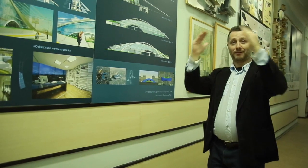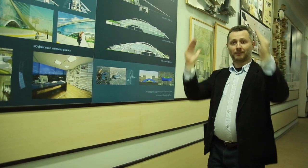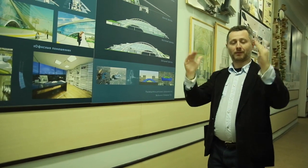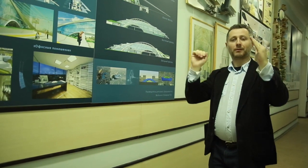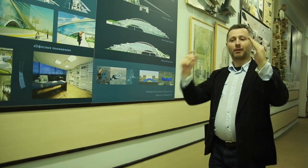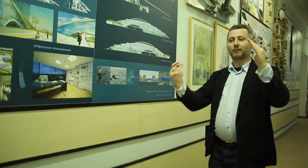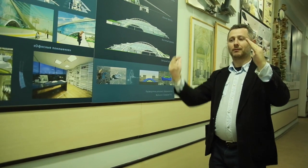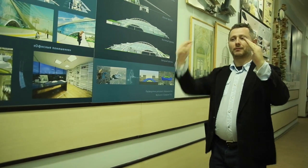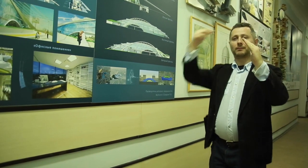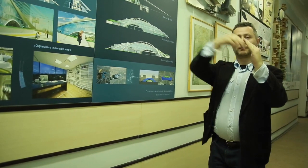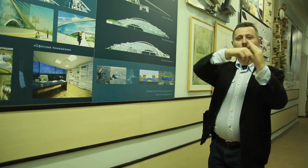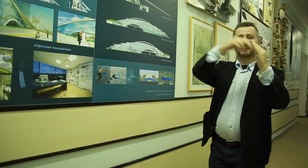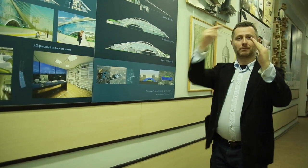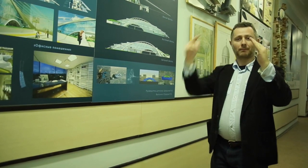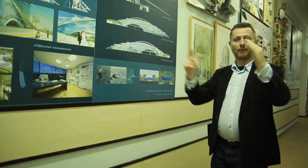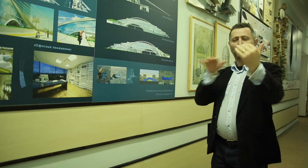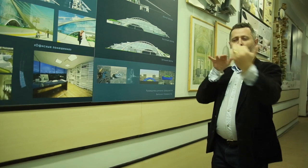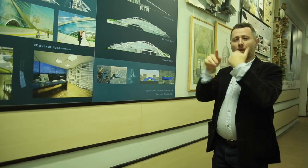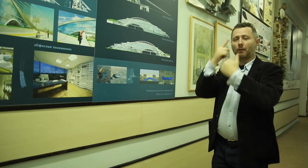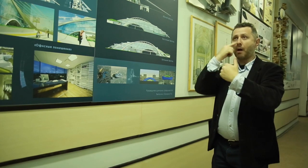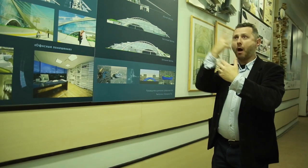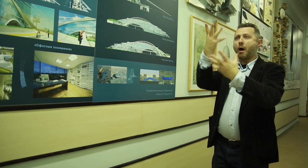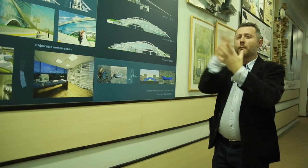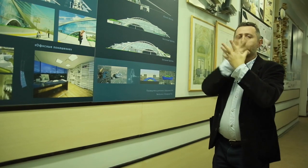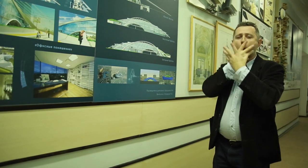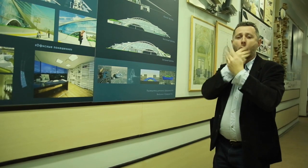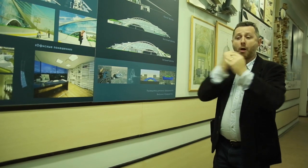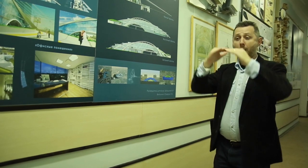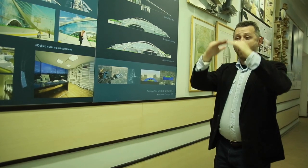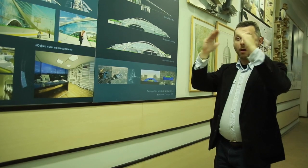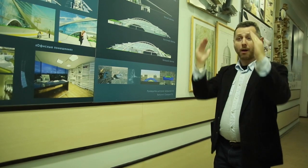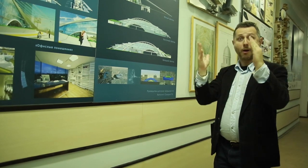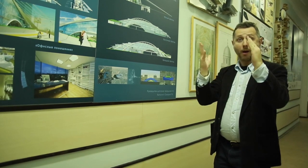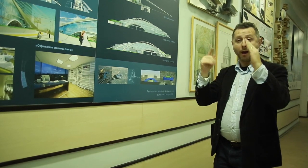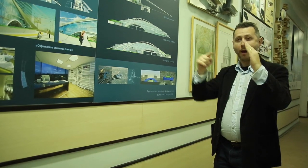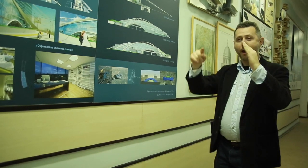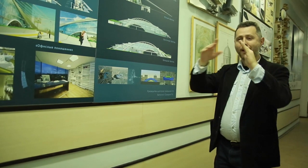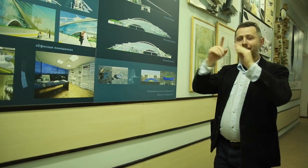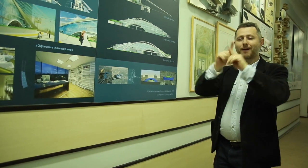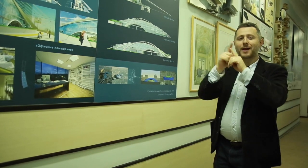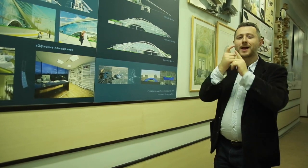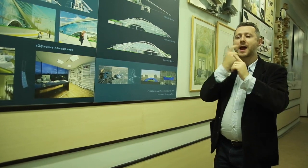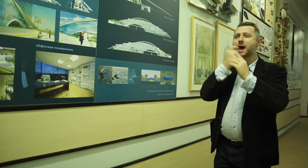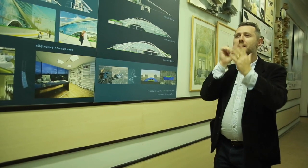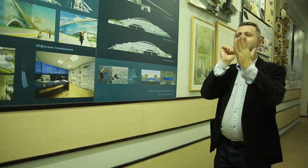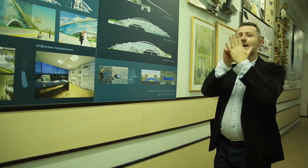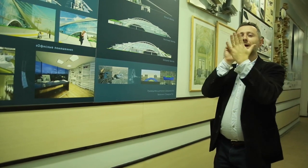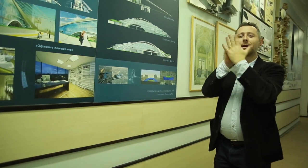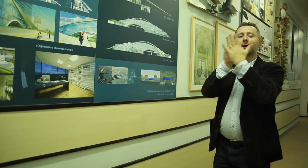office building. The overpass would have a glass exterior, allowing people to see through the windows.